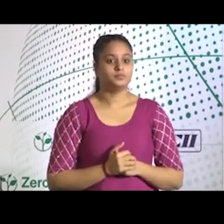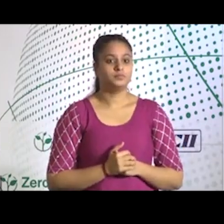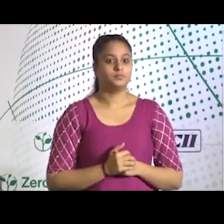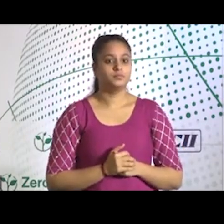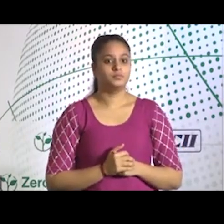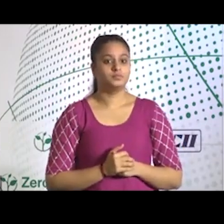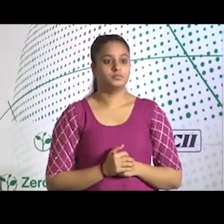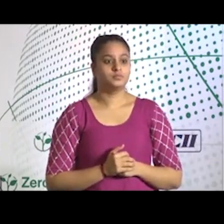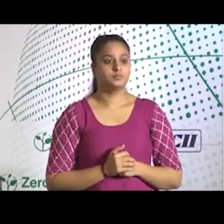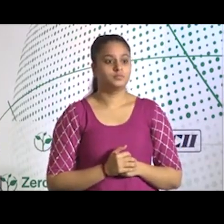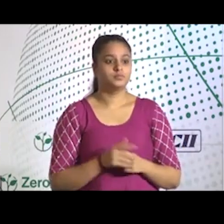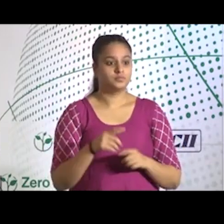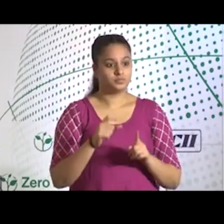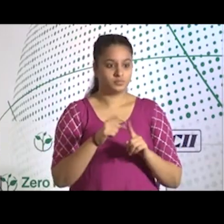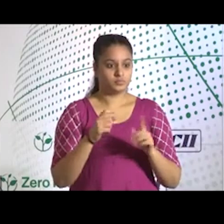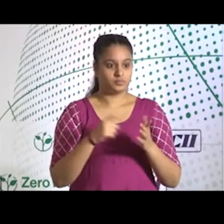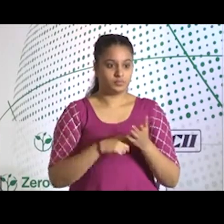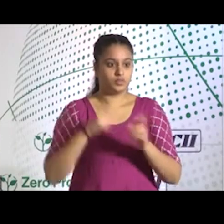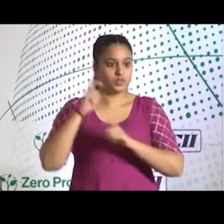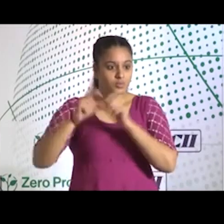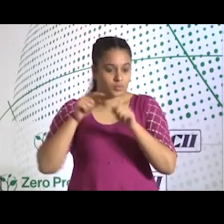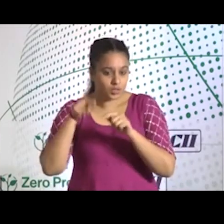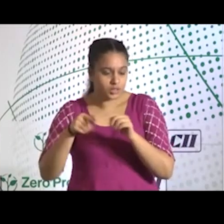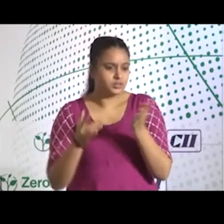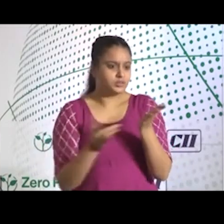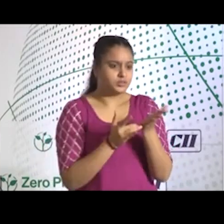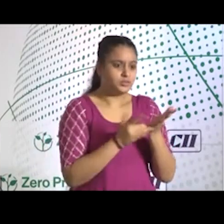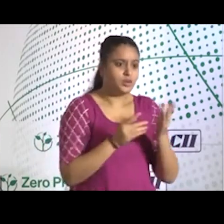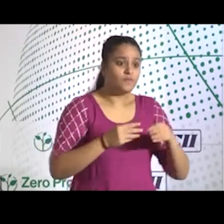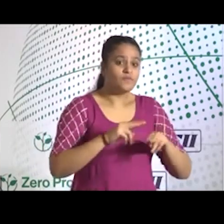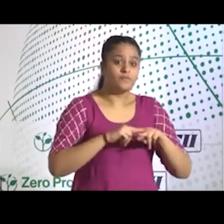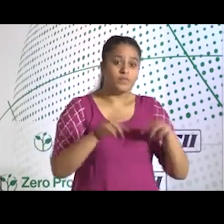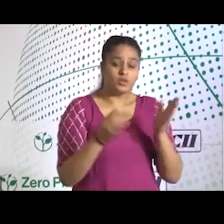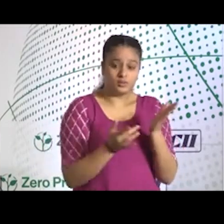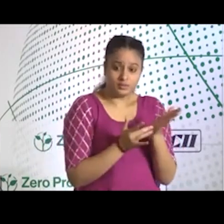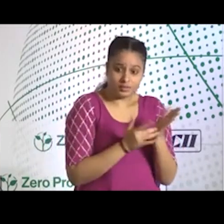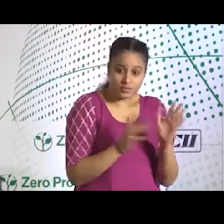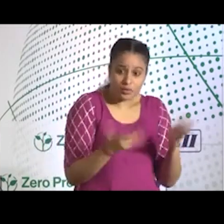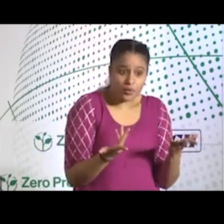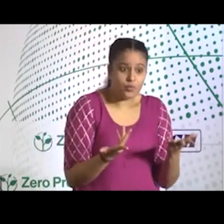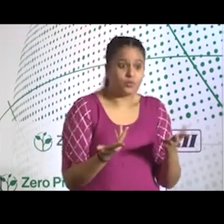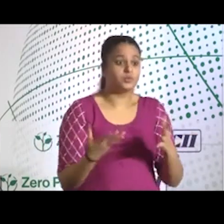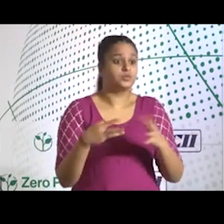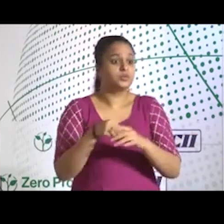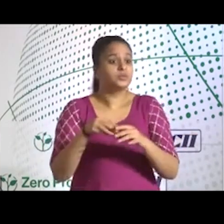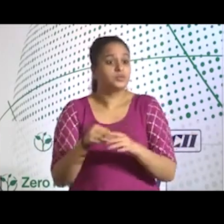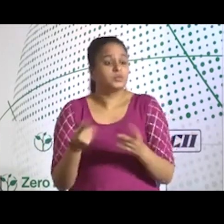which is all about technology and this intersection is what really excites me